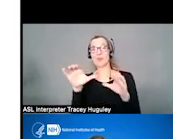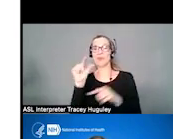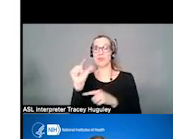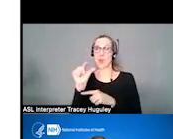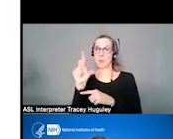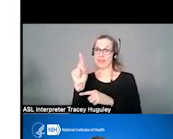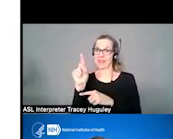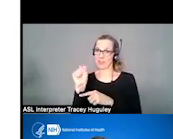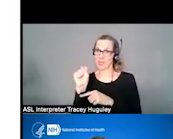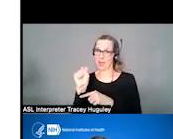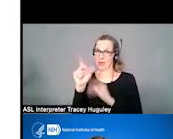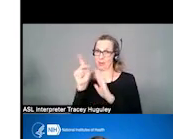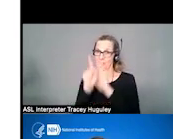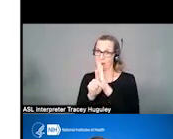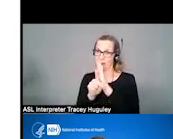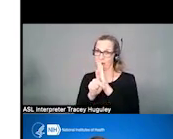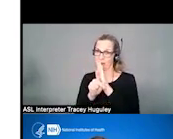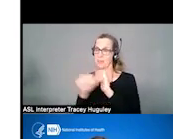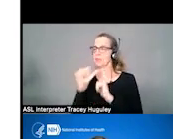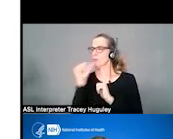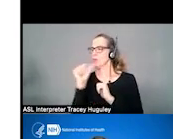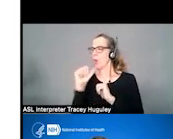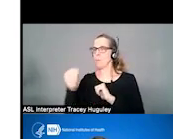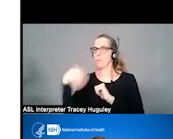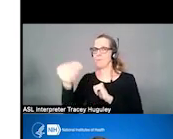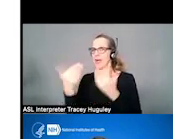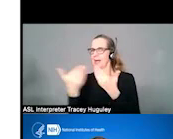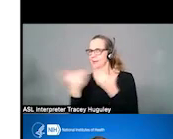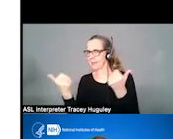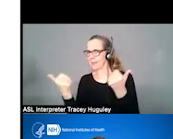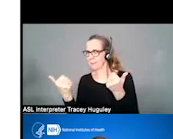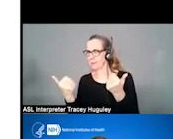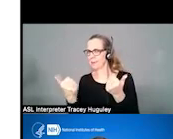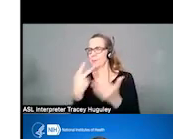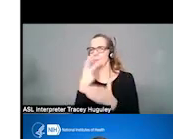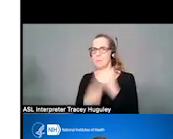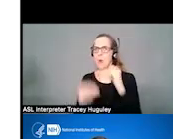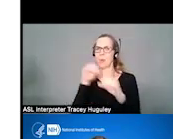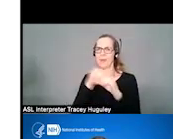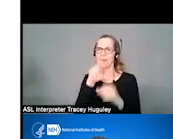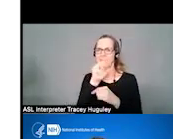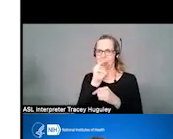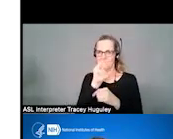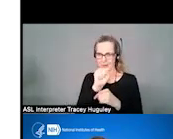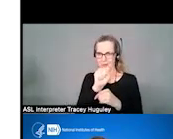you will no longer be providing a separate plan but covering that information in your data management and sharing attachment,